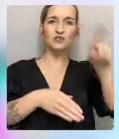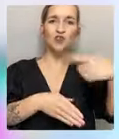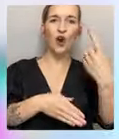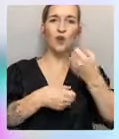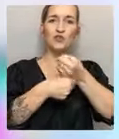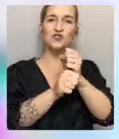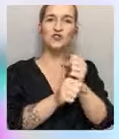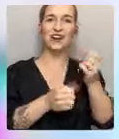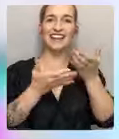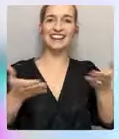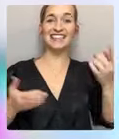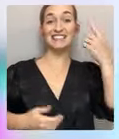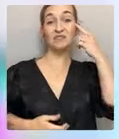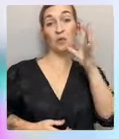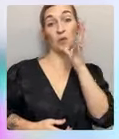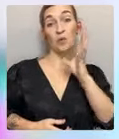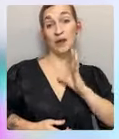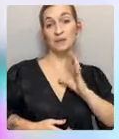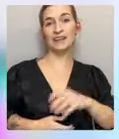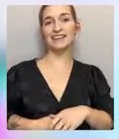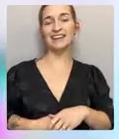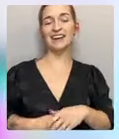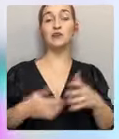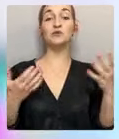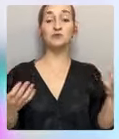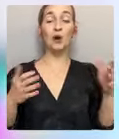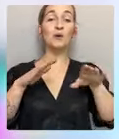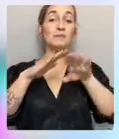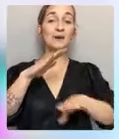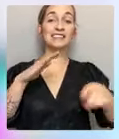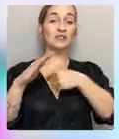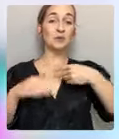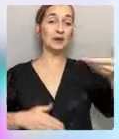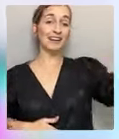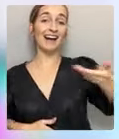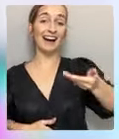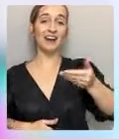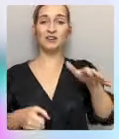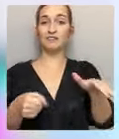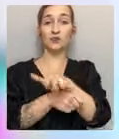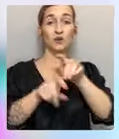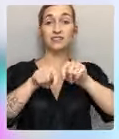only on creating things for women. So, basically we hired a full team,